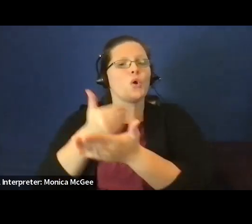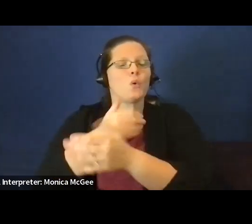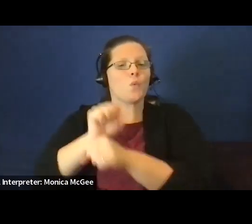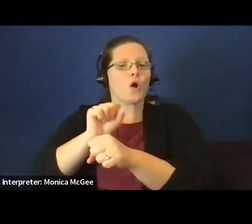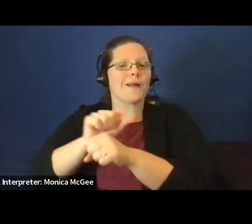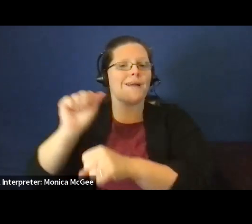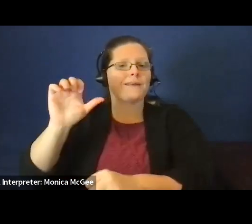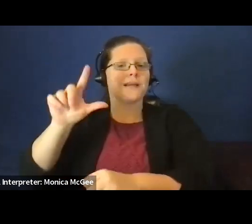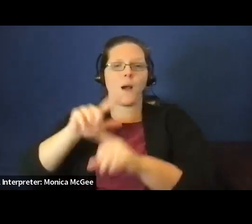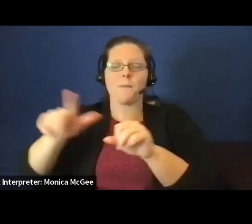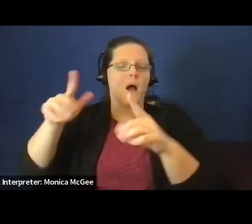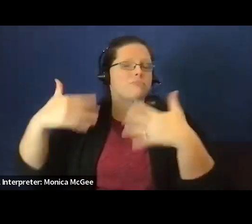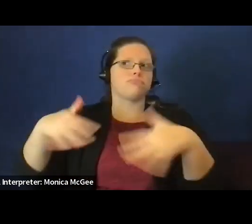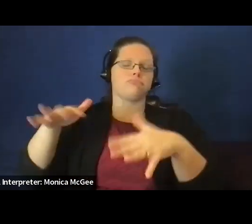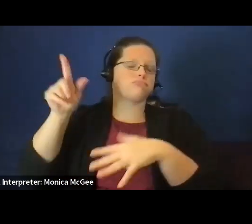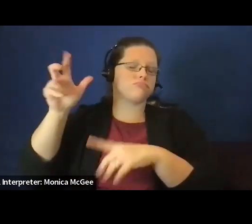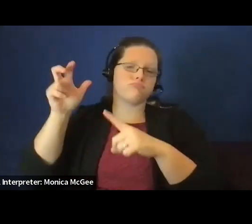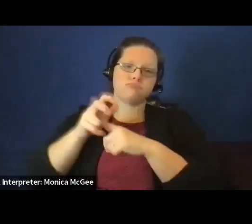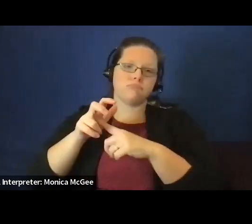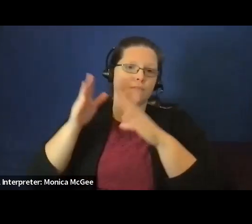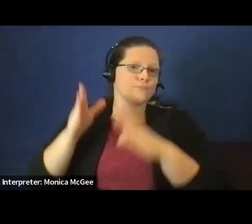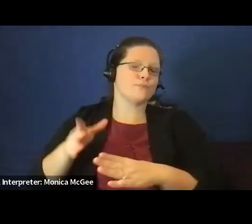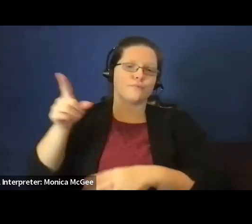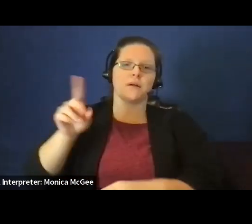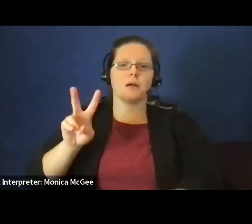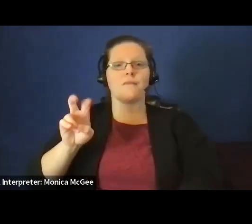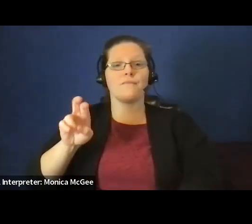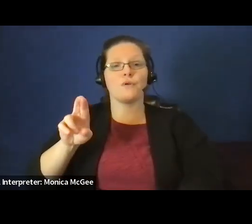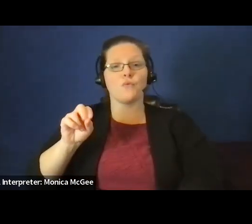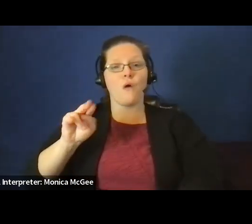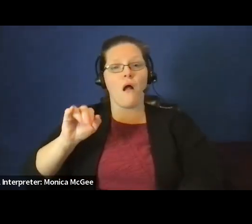of our calls since the storm hit, every